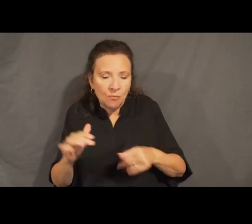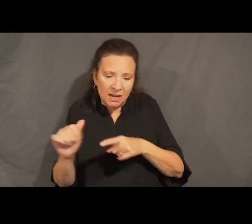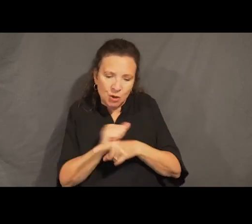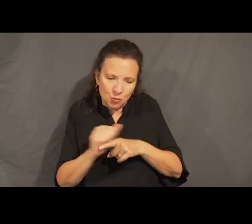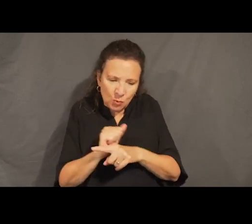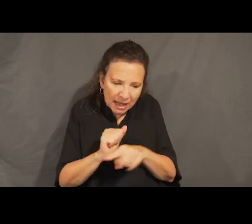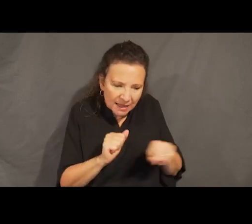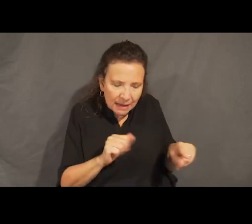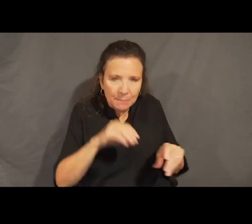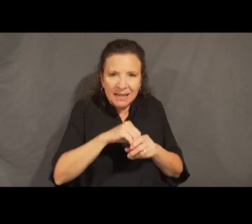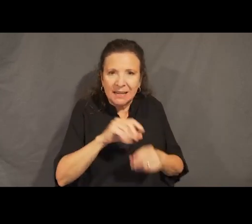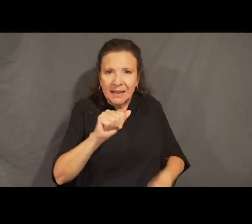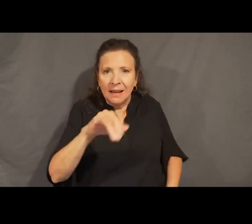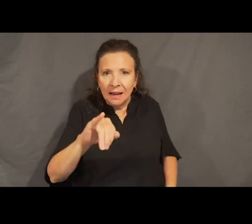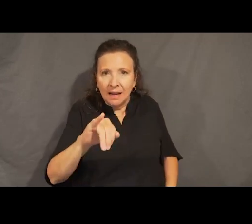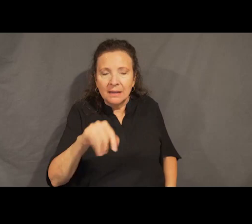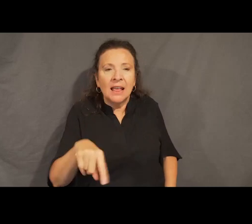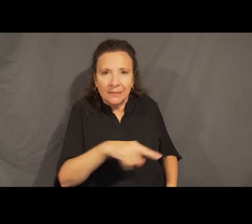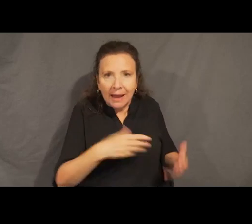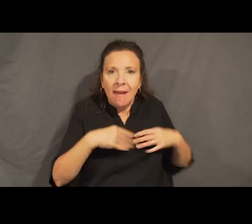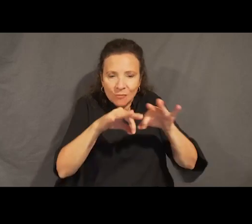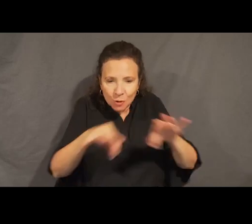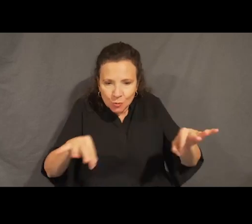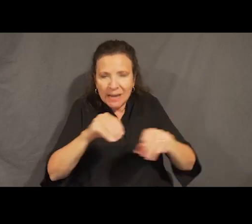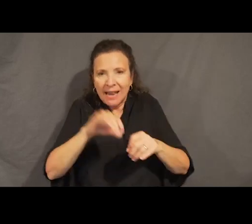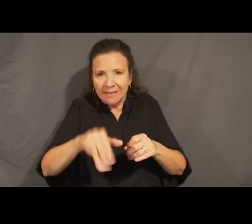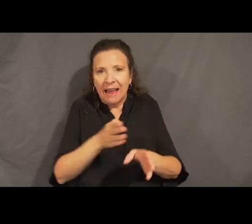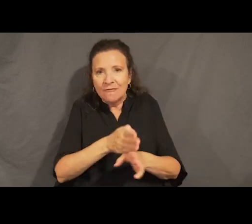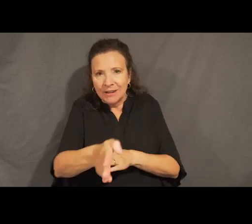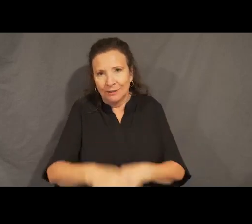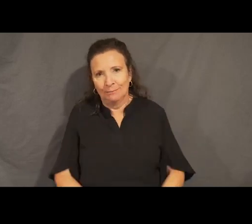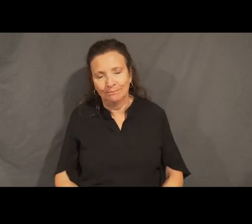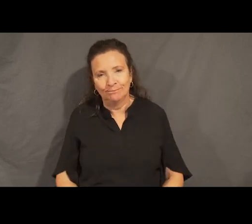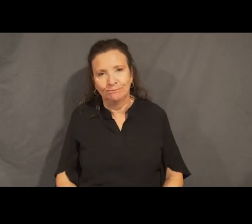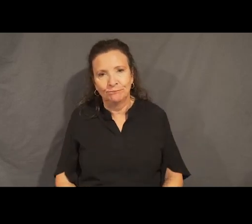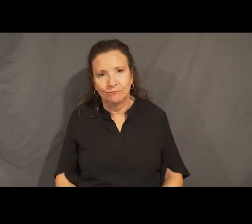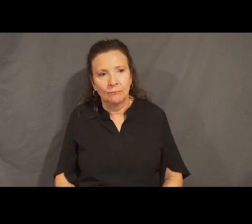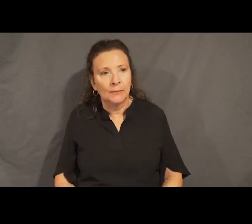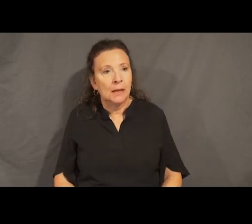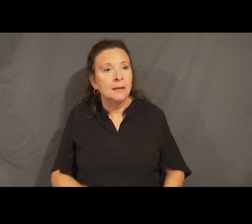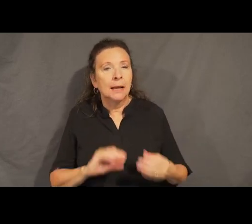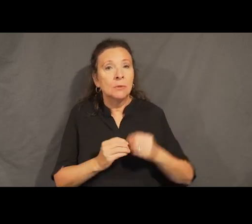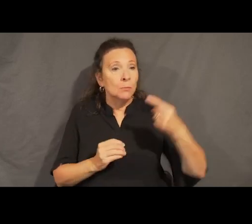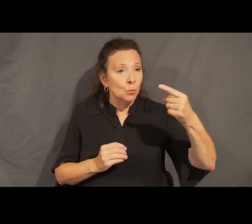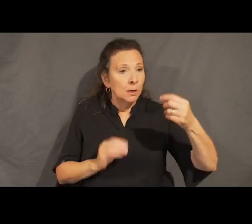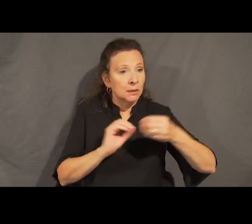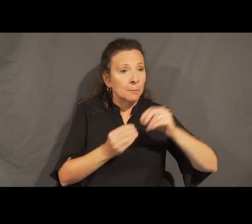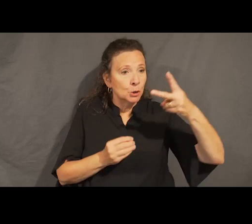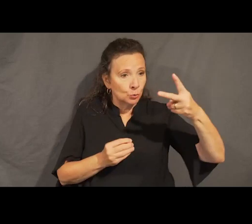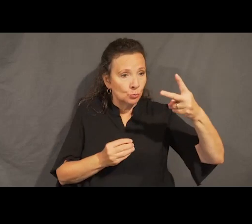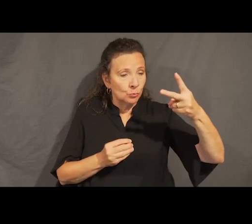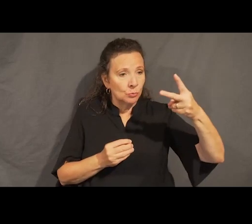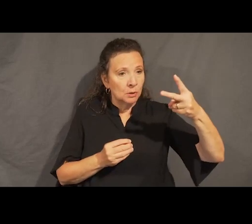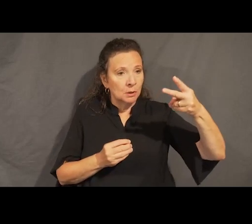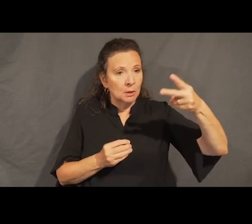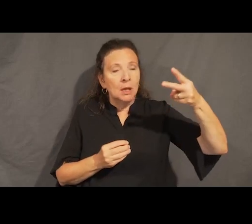these fields. Now, once you get past bullet number one and bullet number two, where human centric